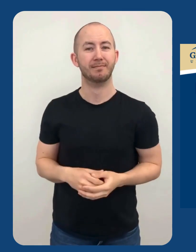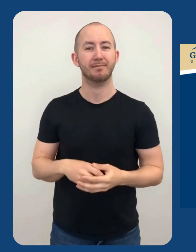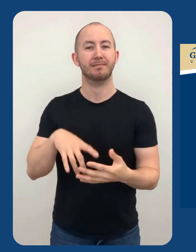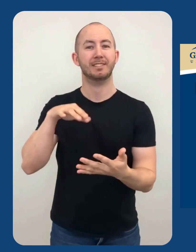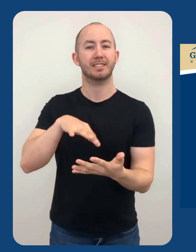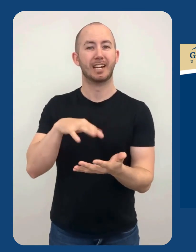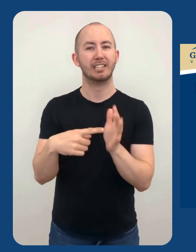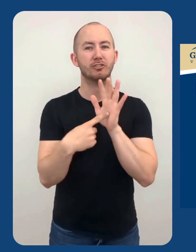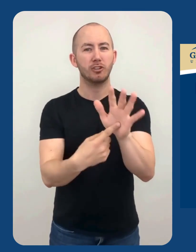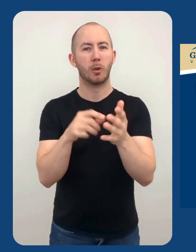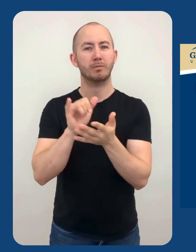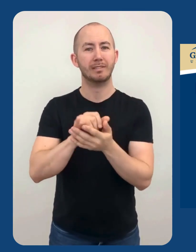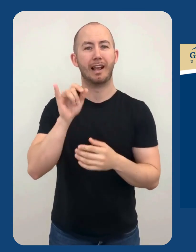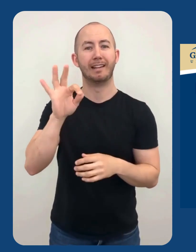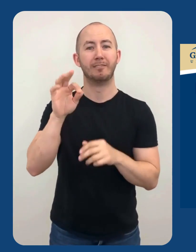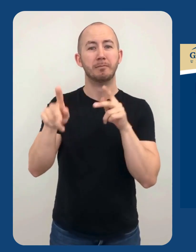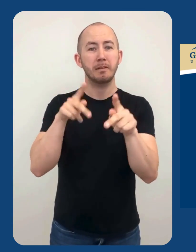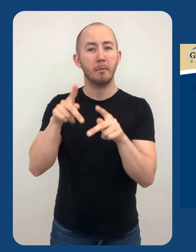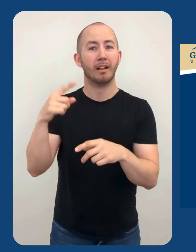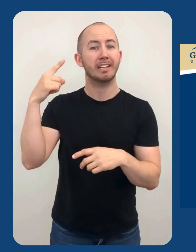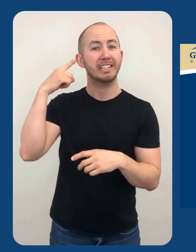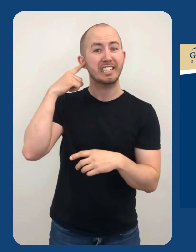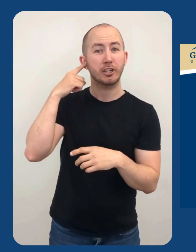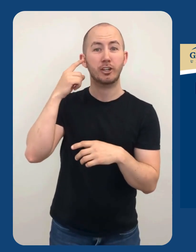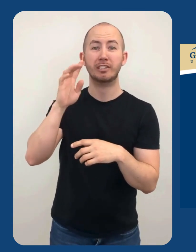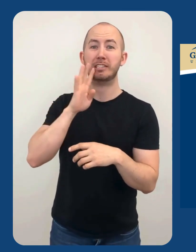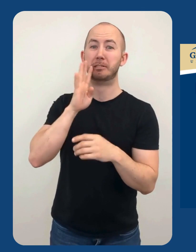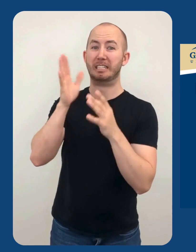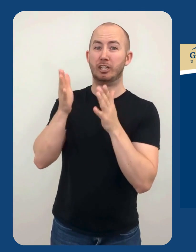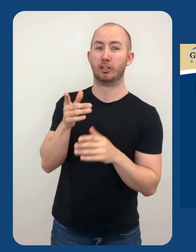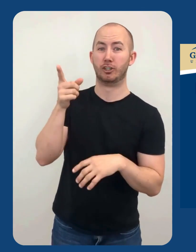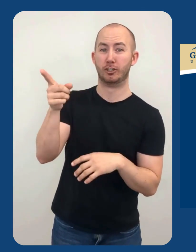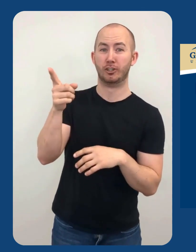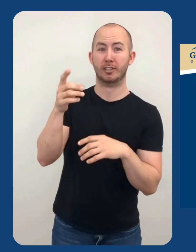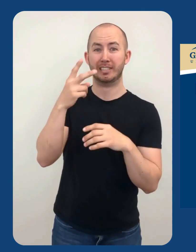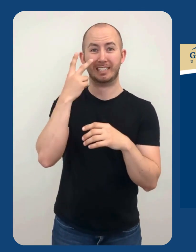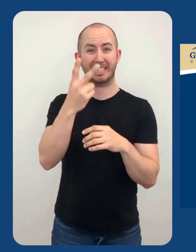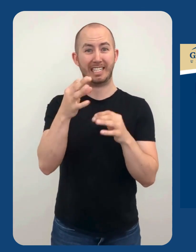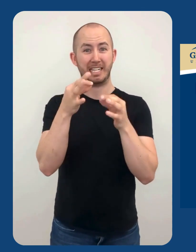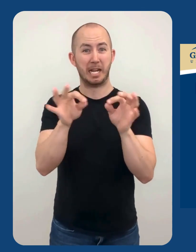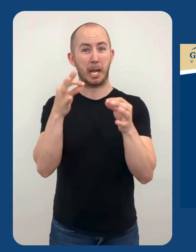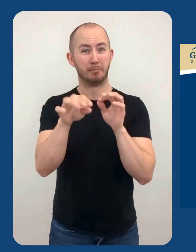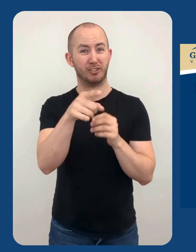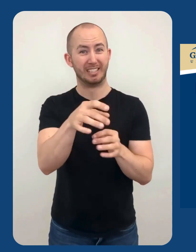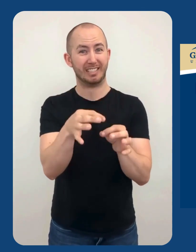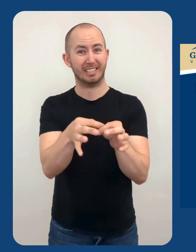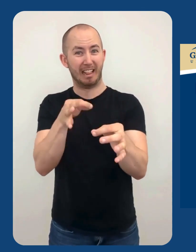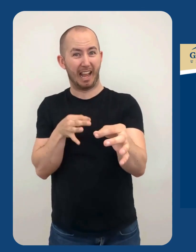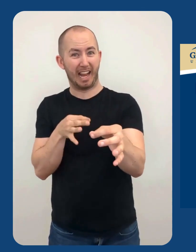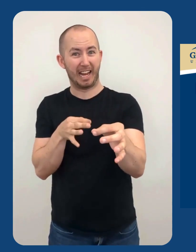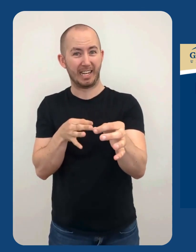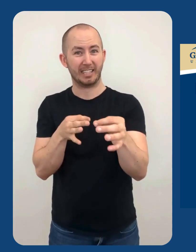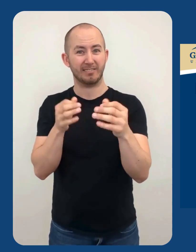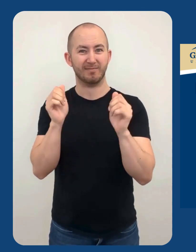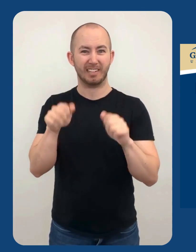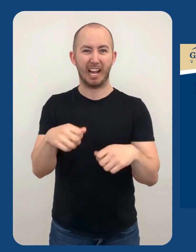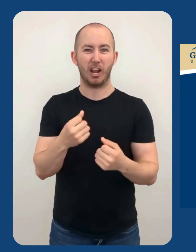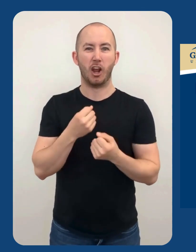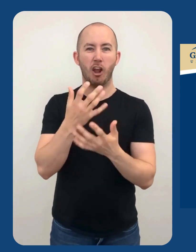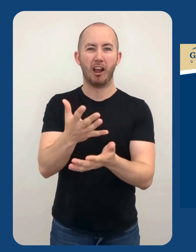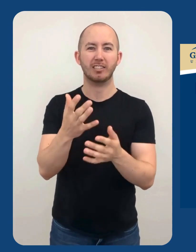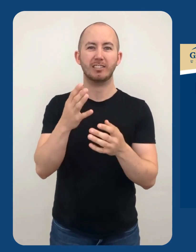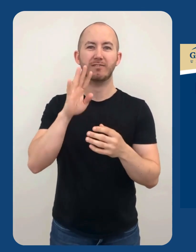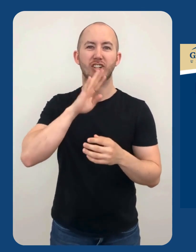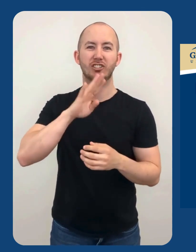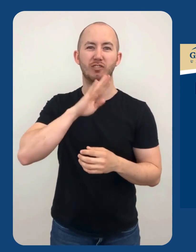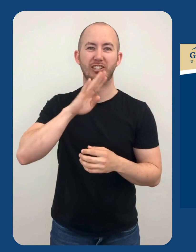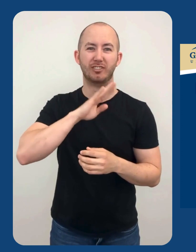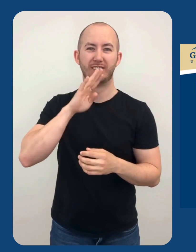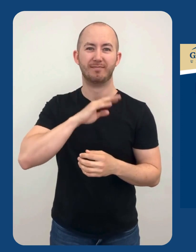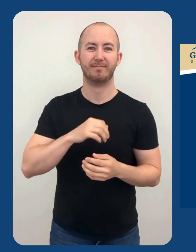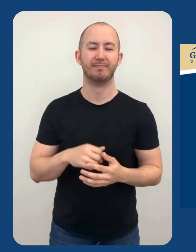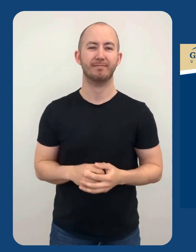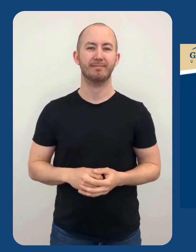Studies show that if people hear the speaker and captions are delayed, it can create frustration.